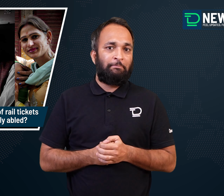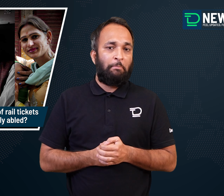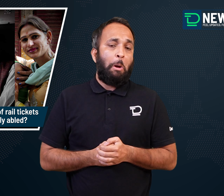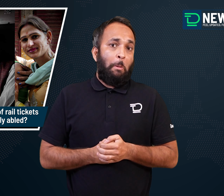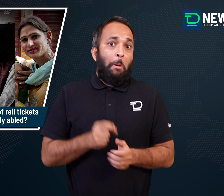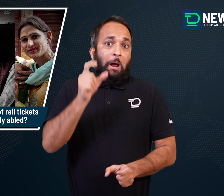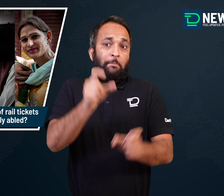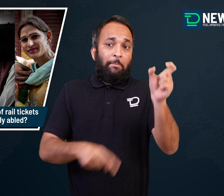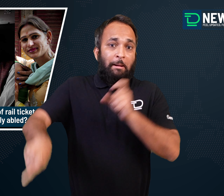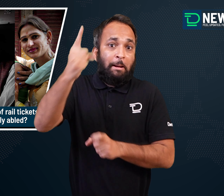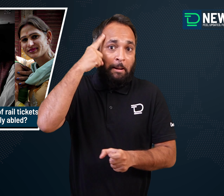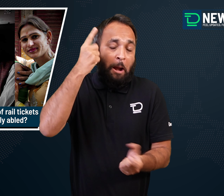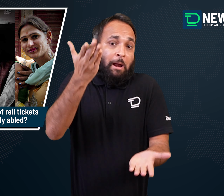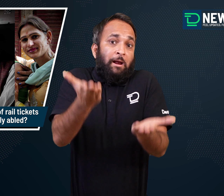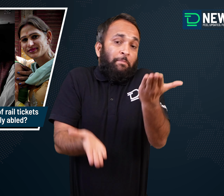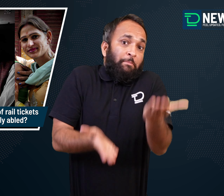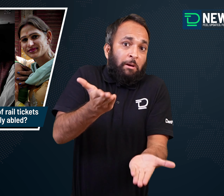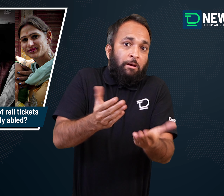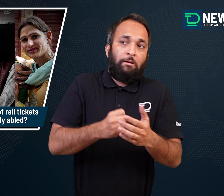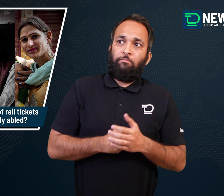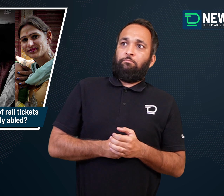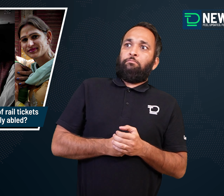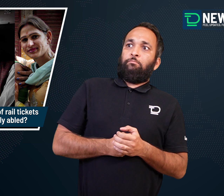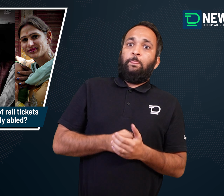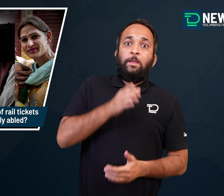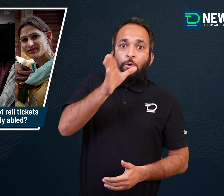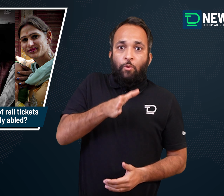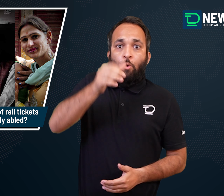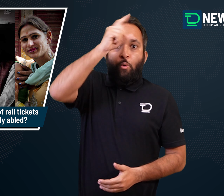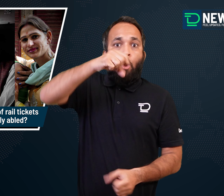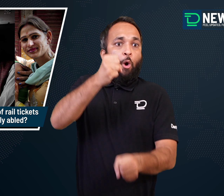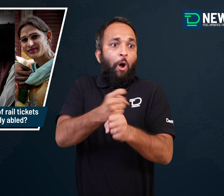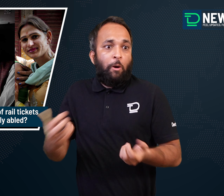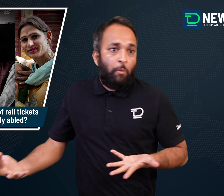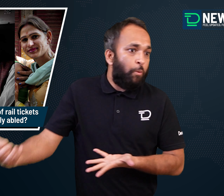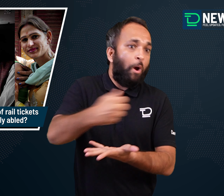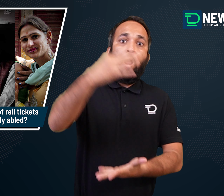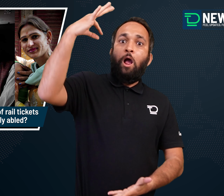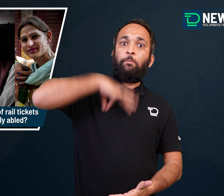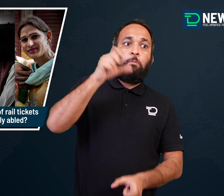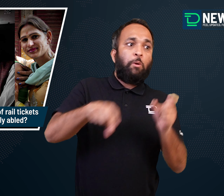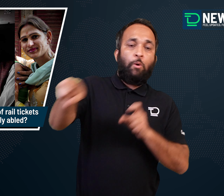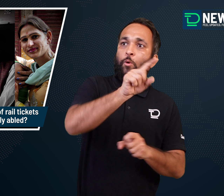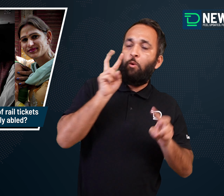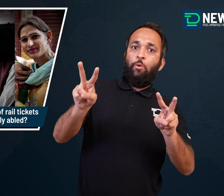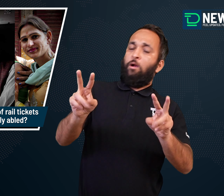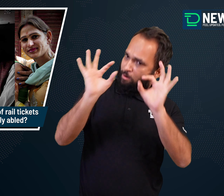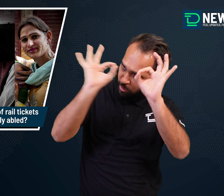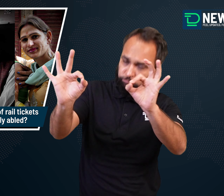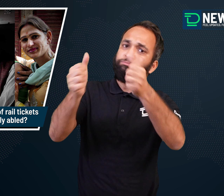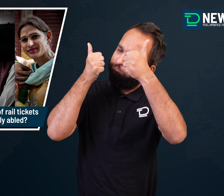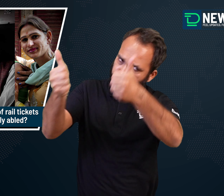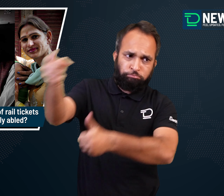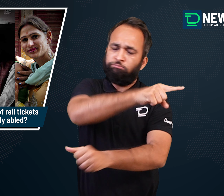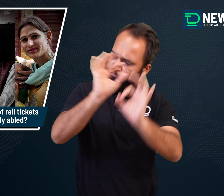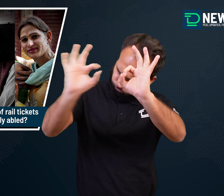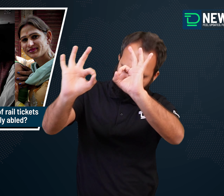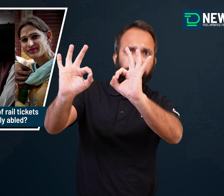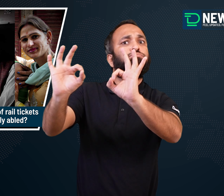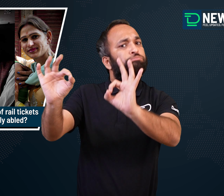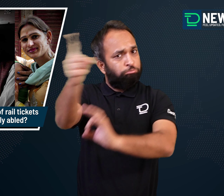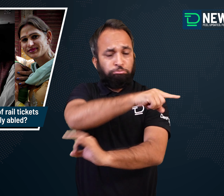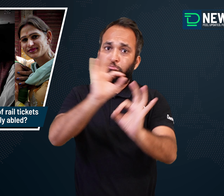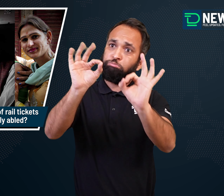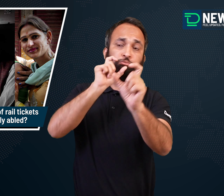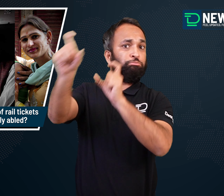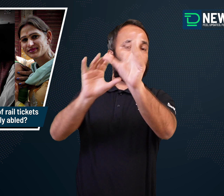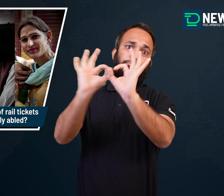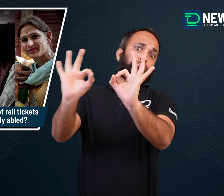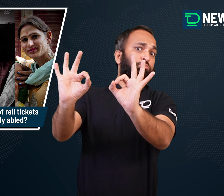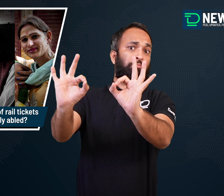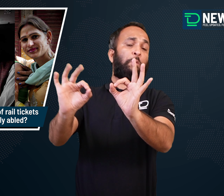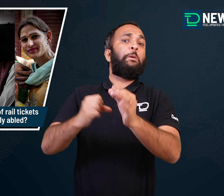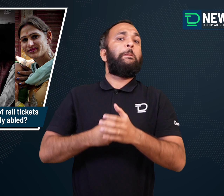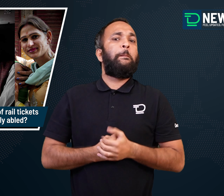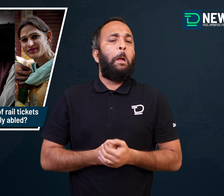You all might think this is good so that the government might earn money.